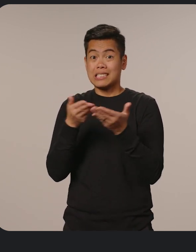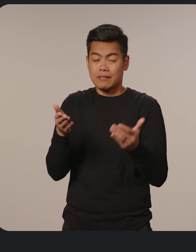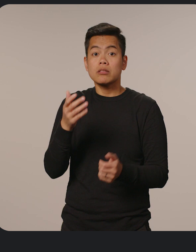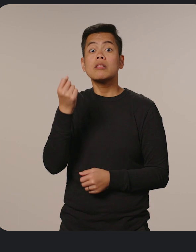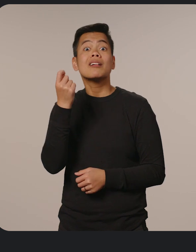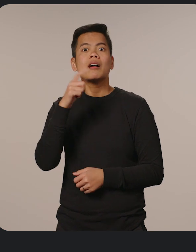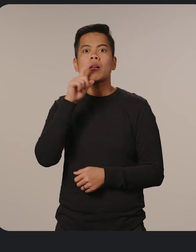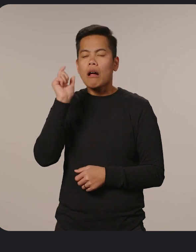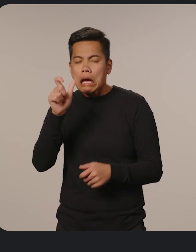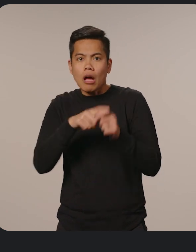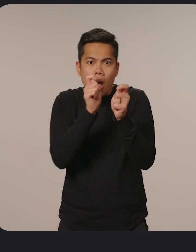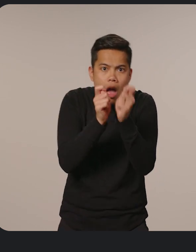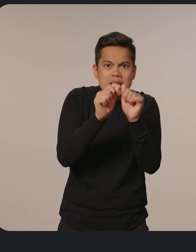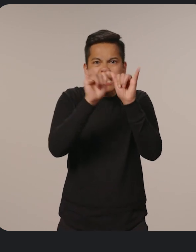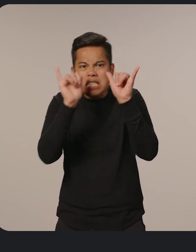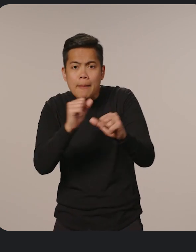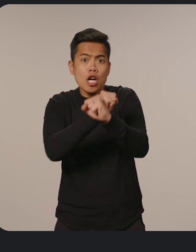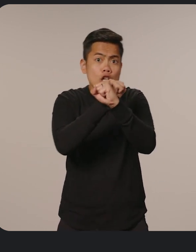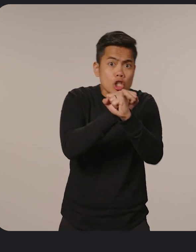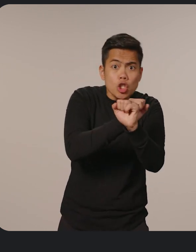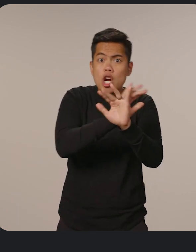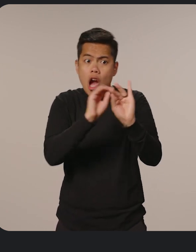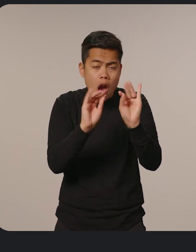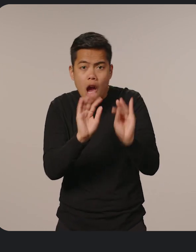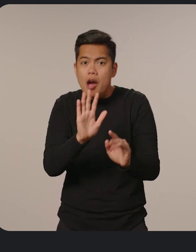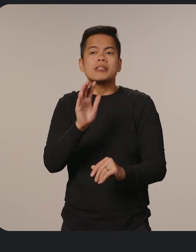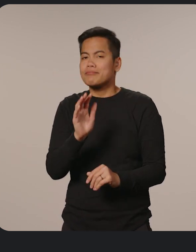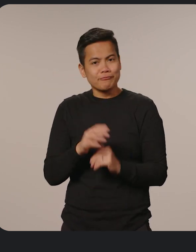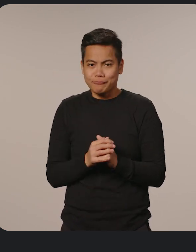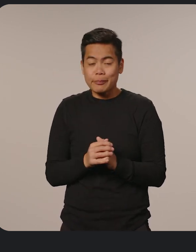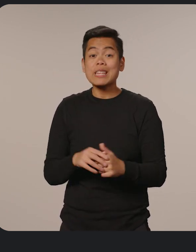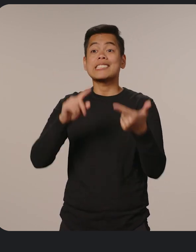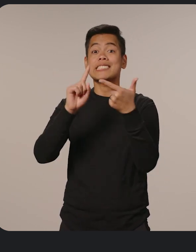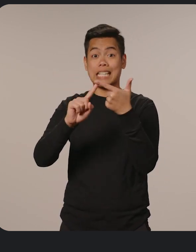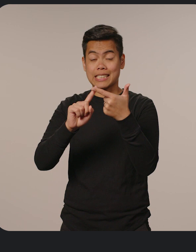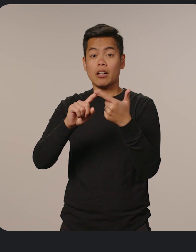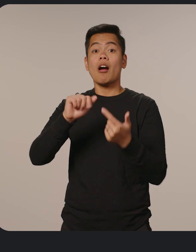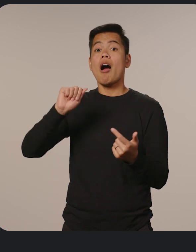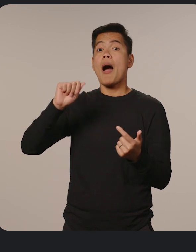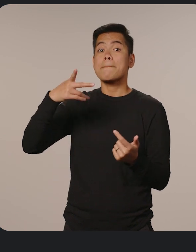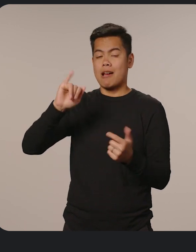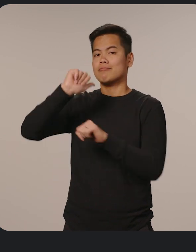to manage the infrastructure and security of your own Matter fabric. Second, these APIs enable your users